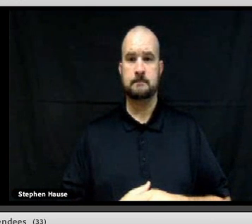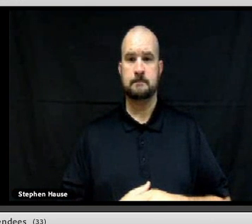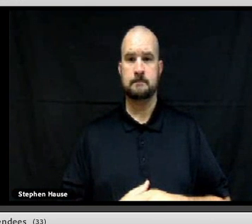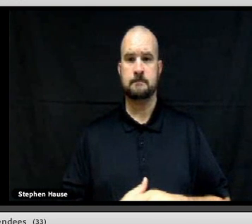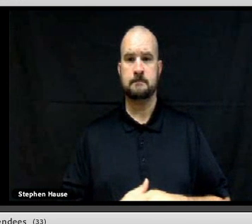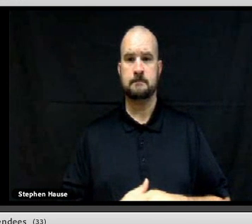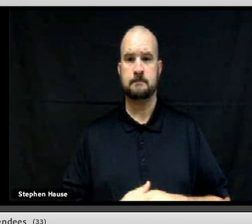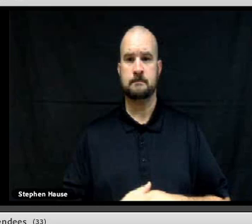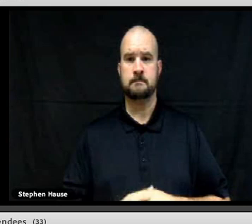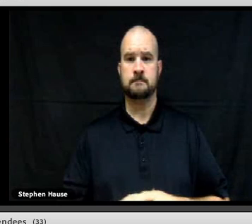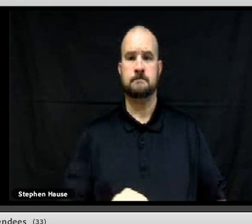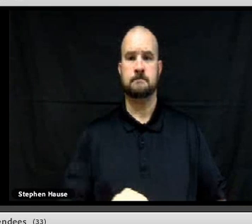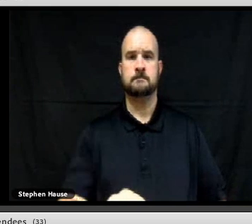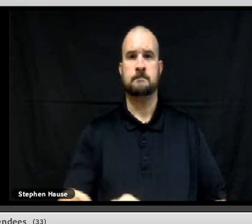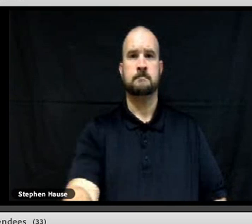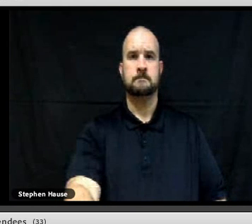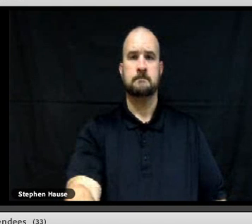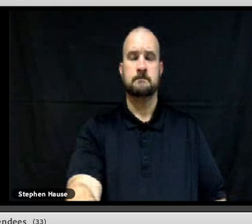Yeah, go ahead, Joanne.